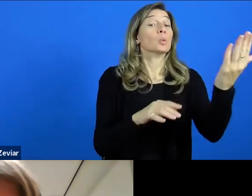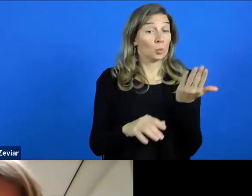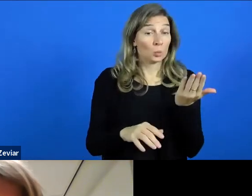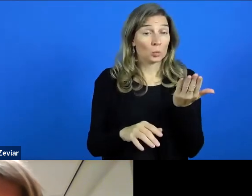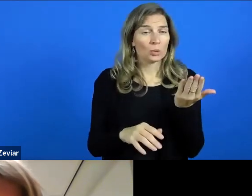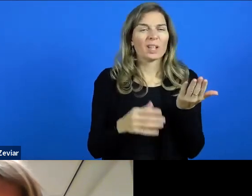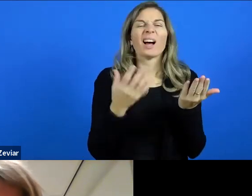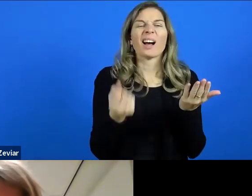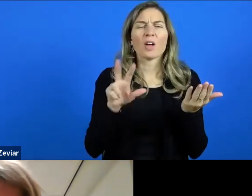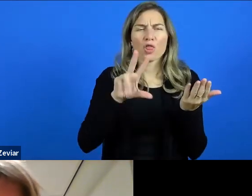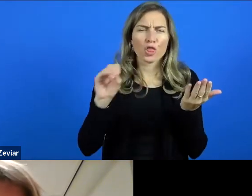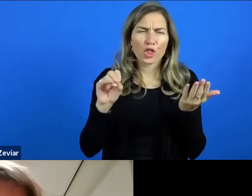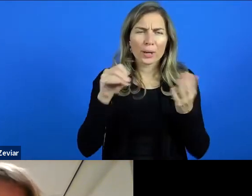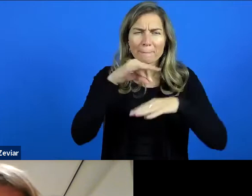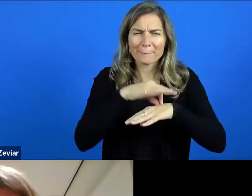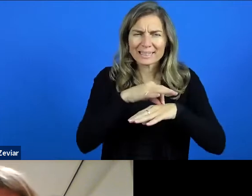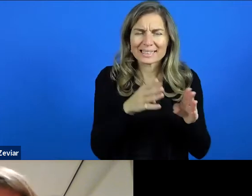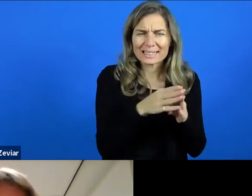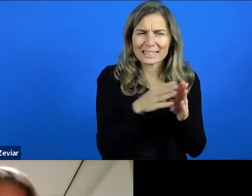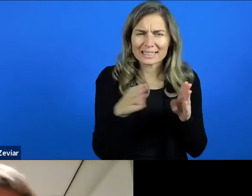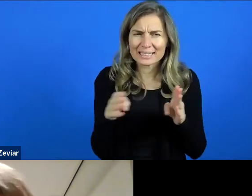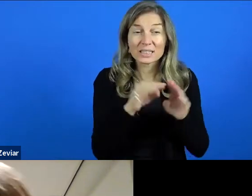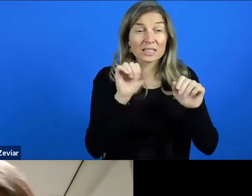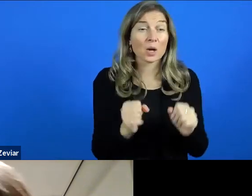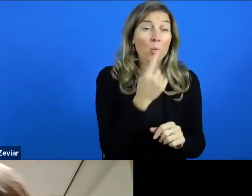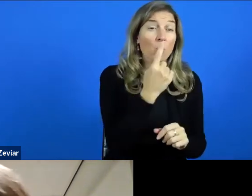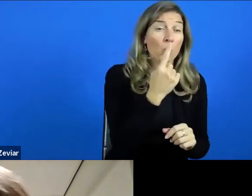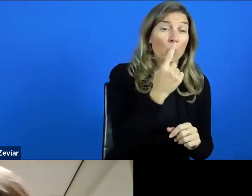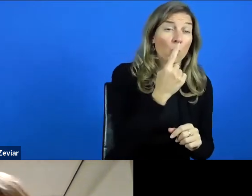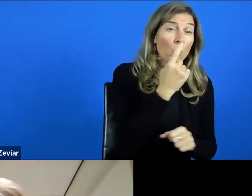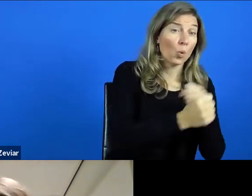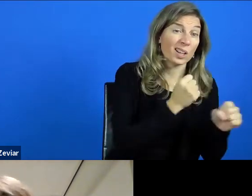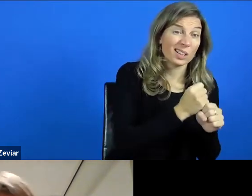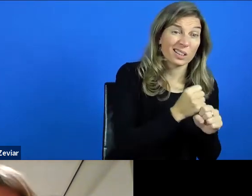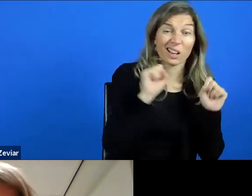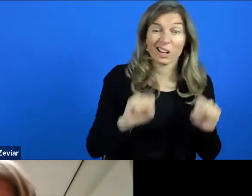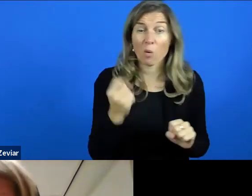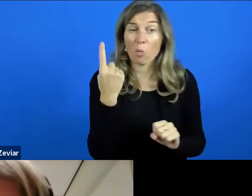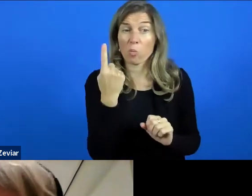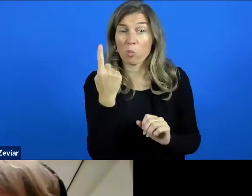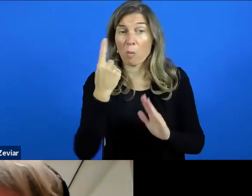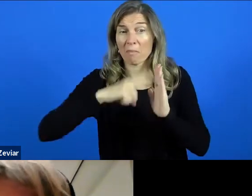and it could take one year or one month depending on what it's about. Thank you very much, Marta.